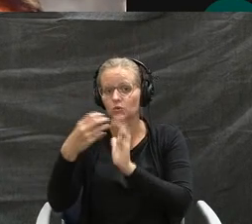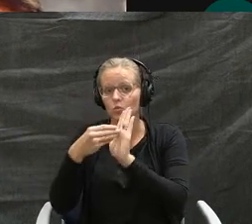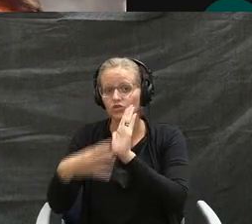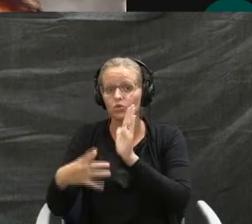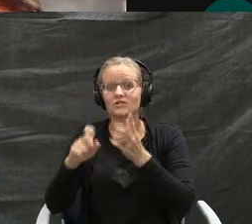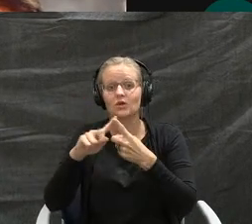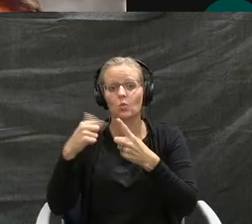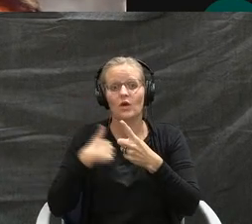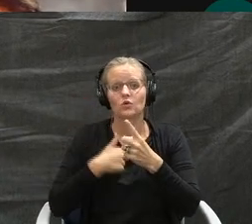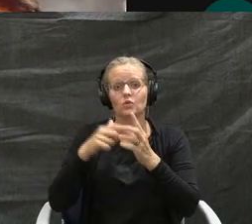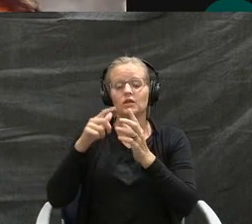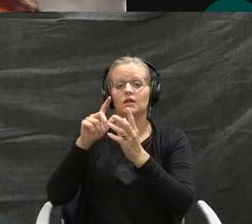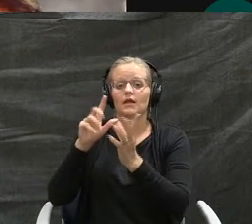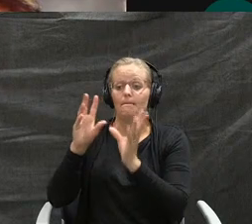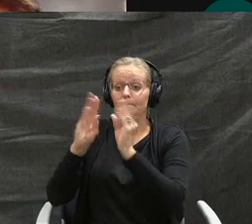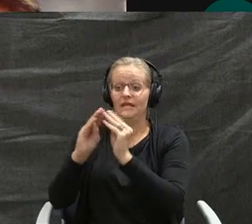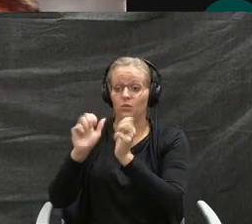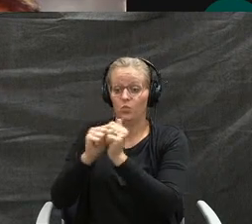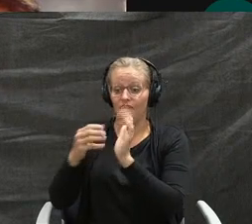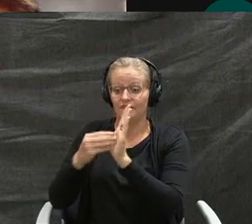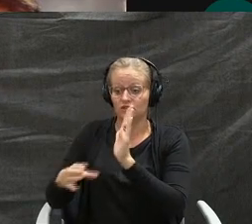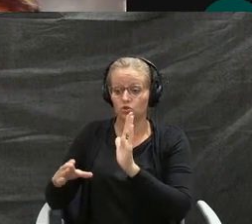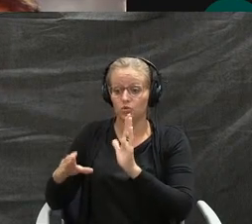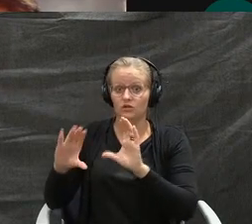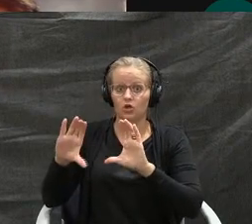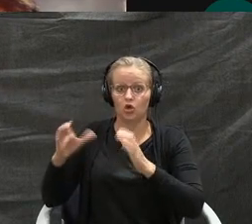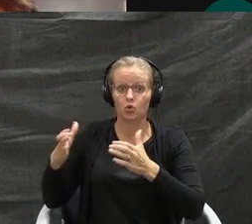met with those student groups. Uhm, it wasn't always the